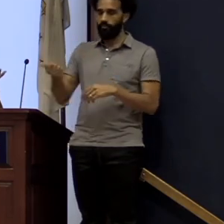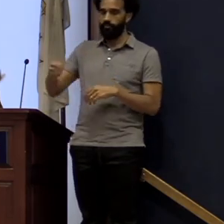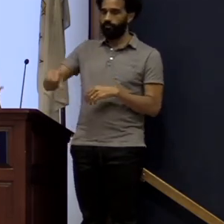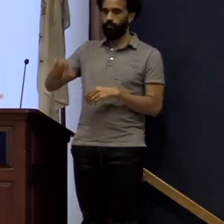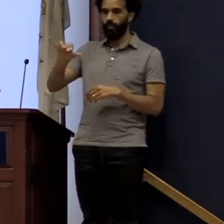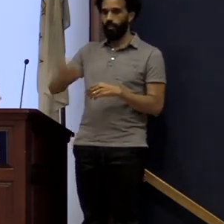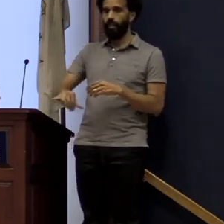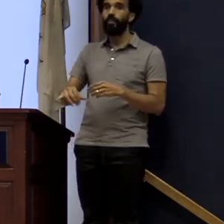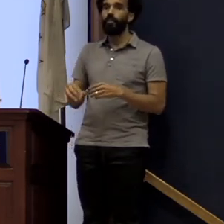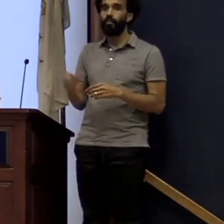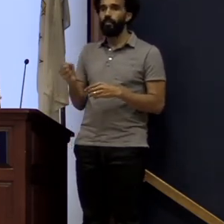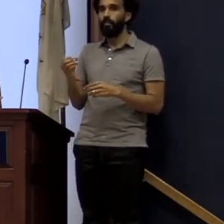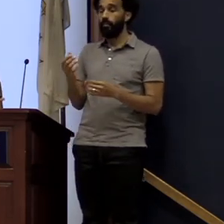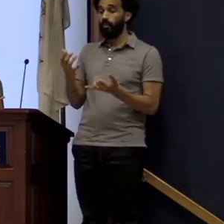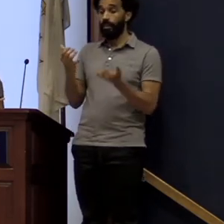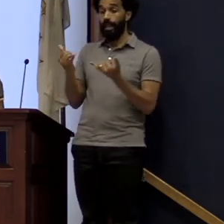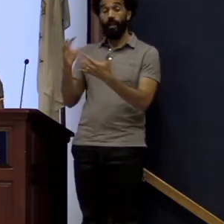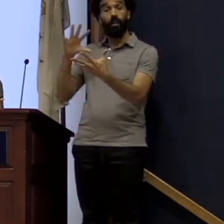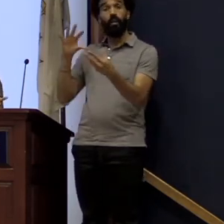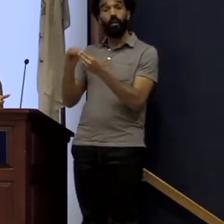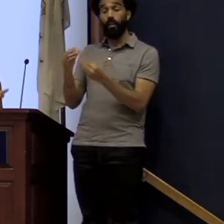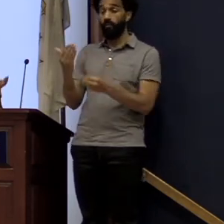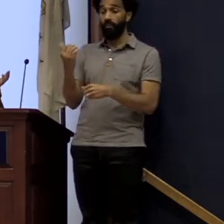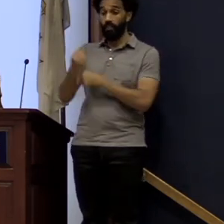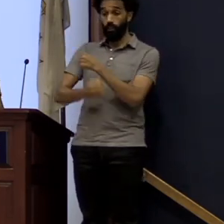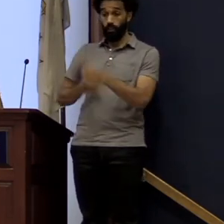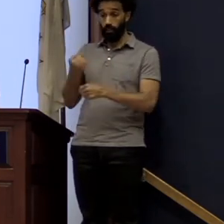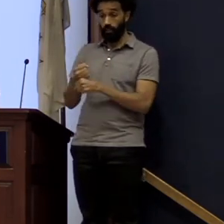Closely related to some of the friends, you know, we are in the community